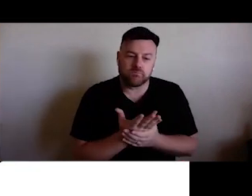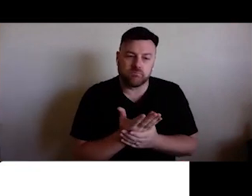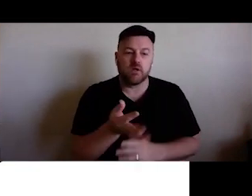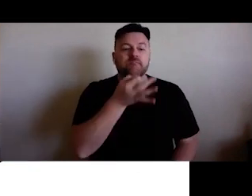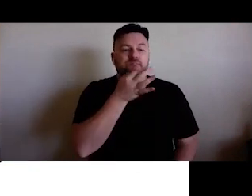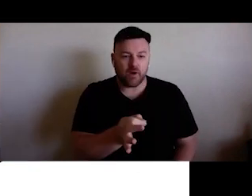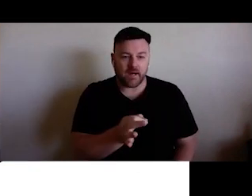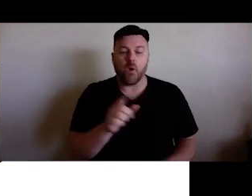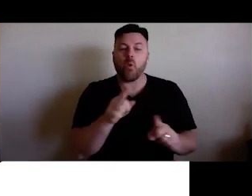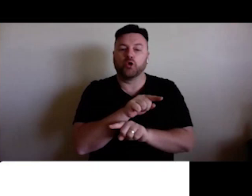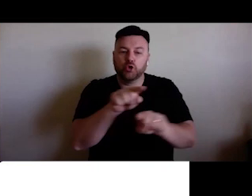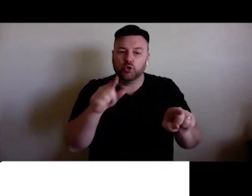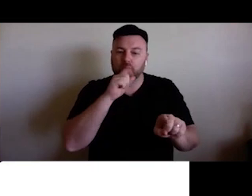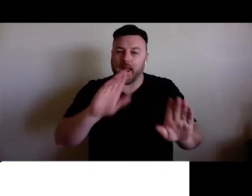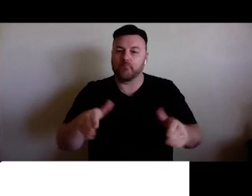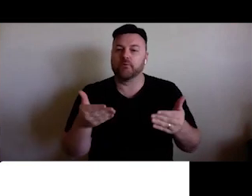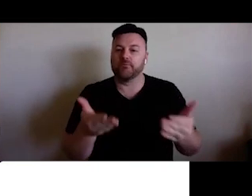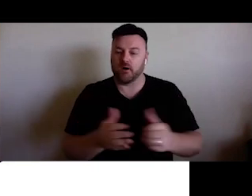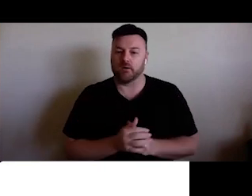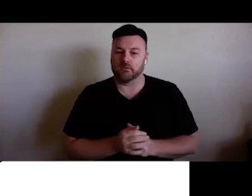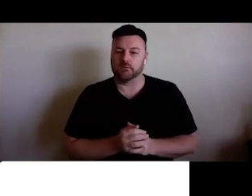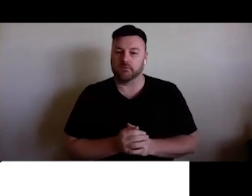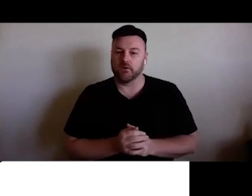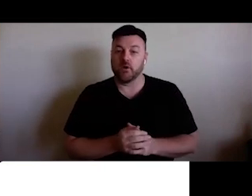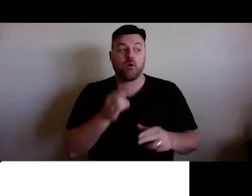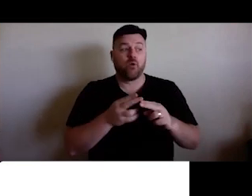have that audience, what you need to really find is the superfans.